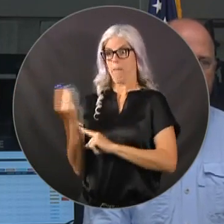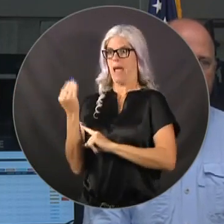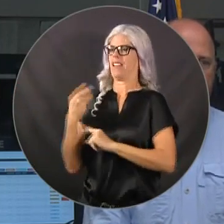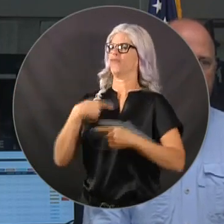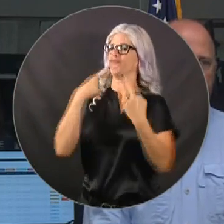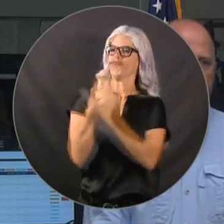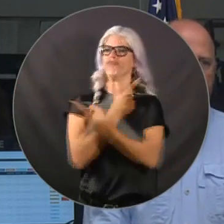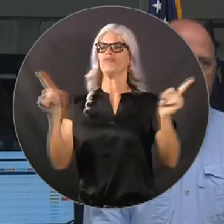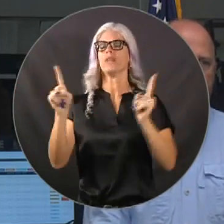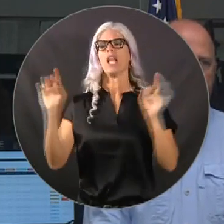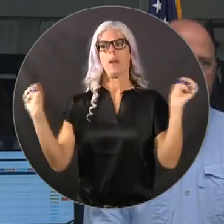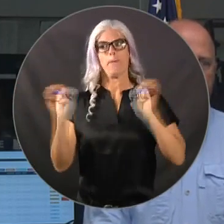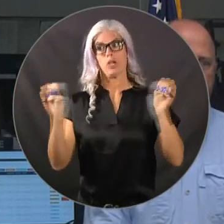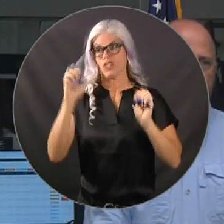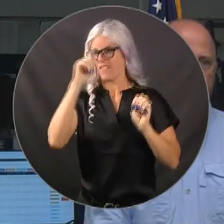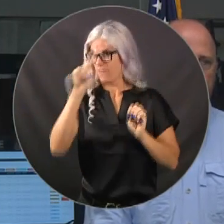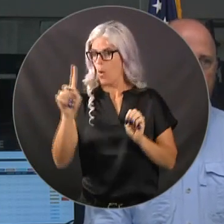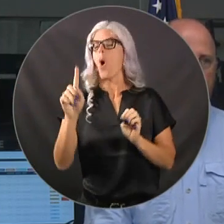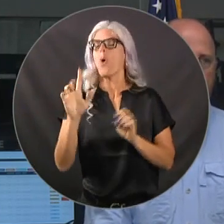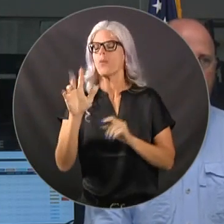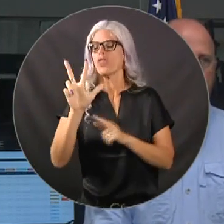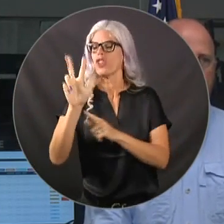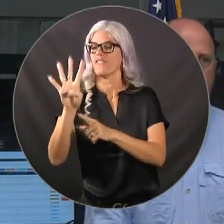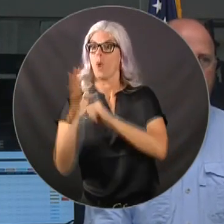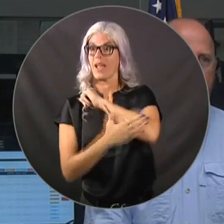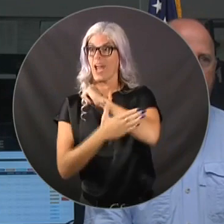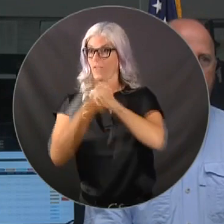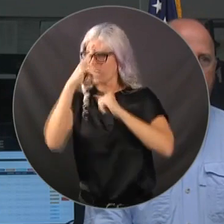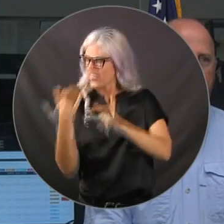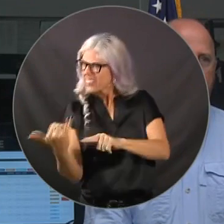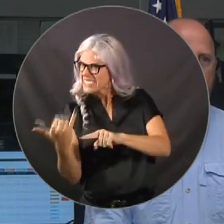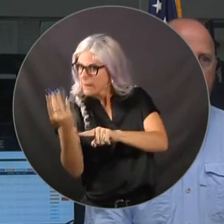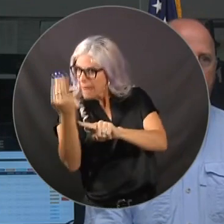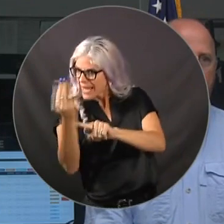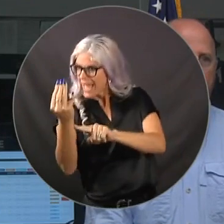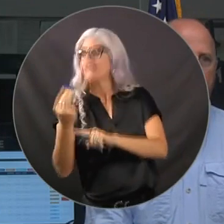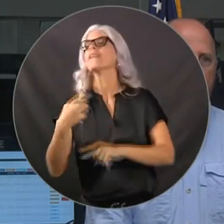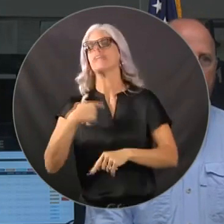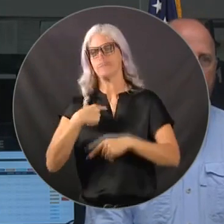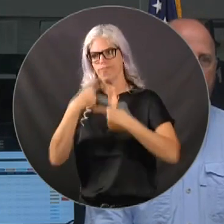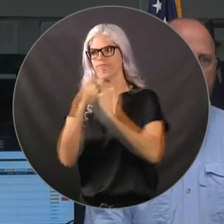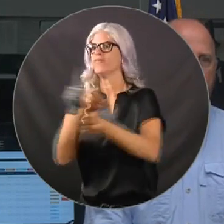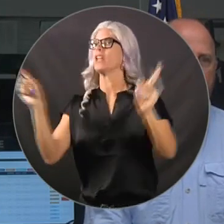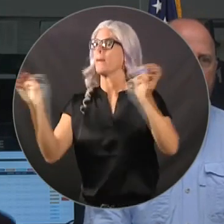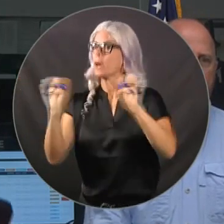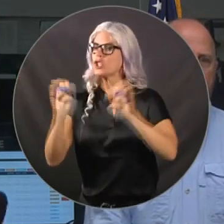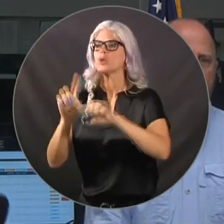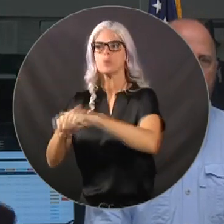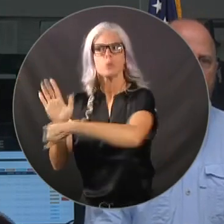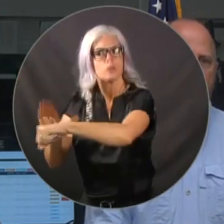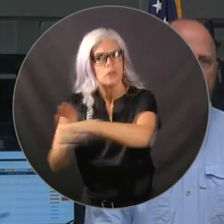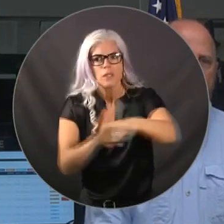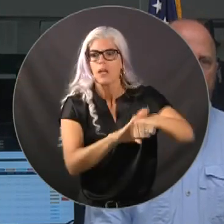time to prepare for the s As an abundance of cautio that to all counties just